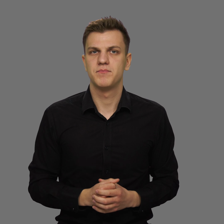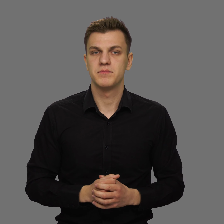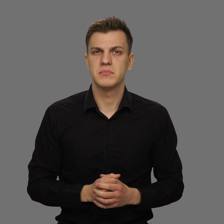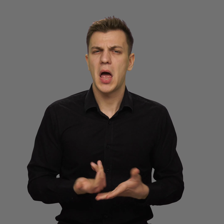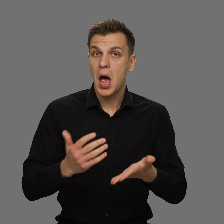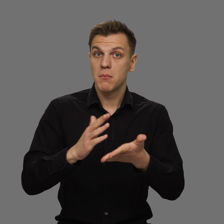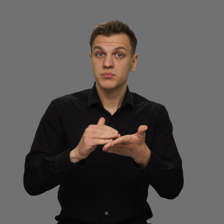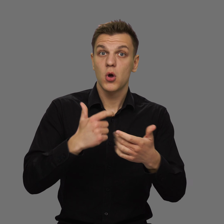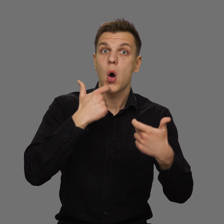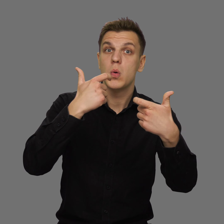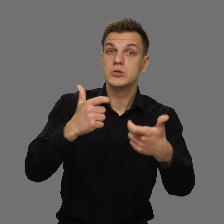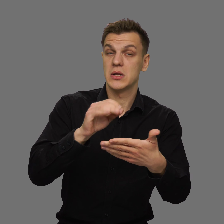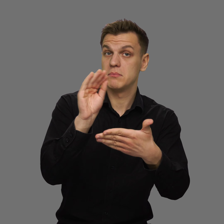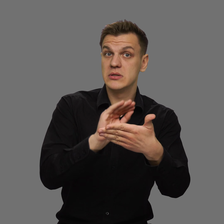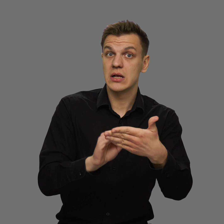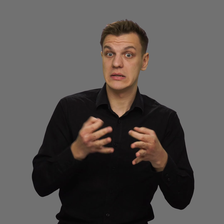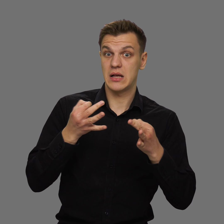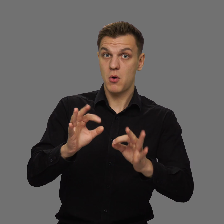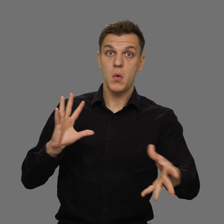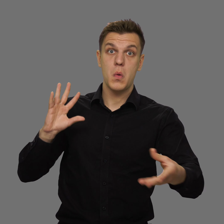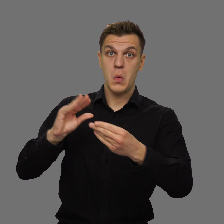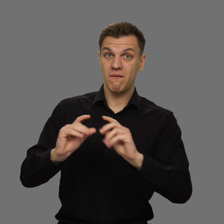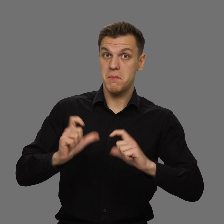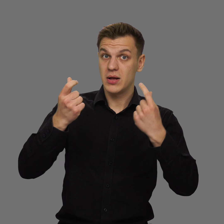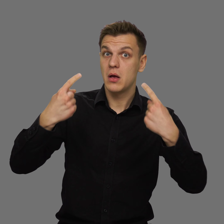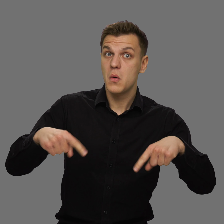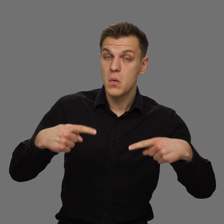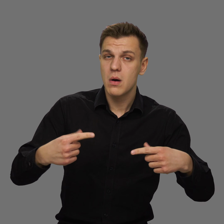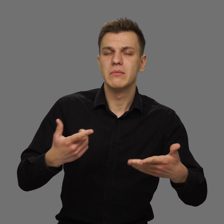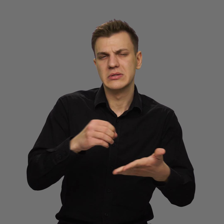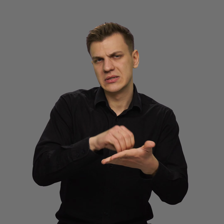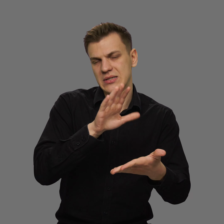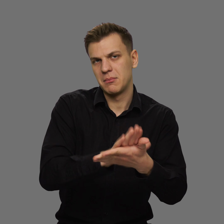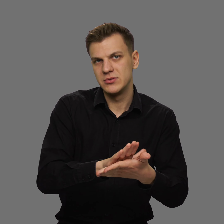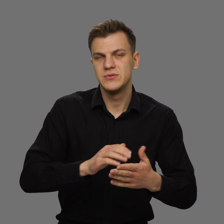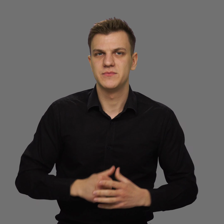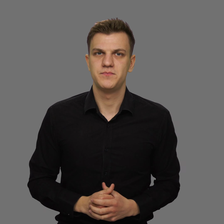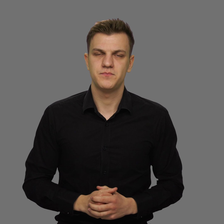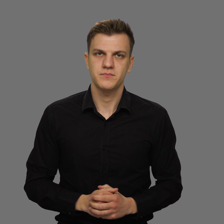and a statement about the accident-free nature of the vehicle.